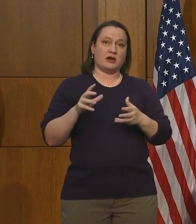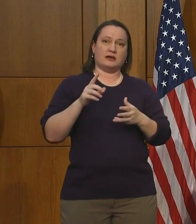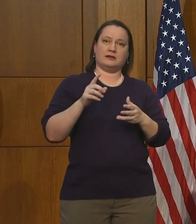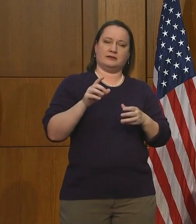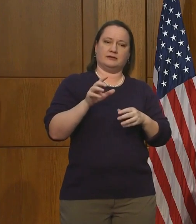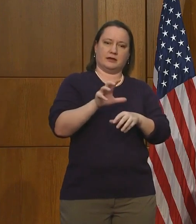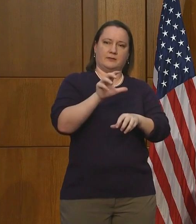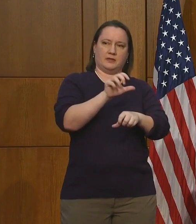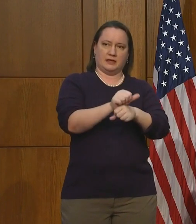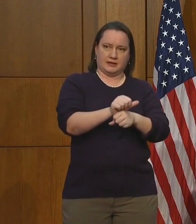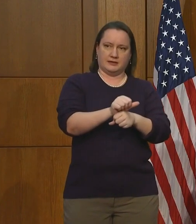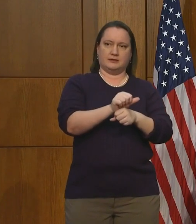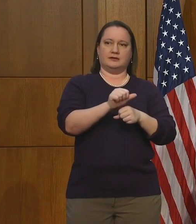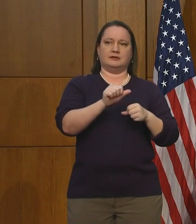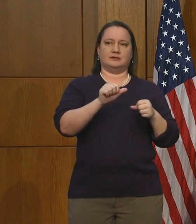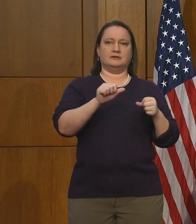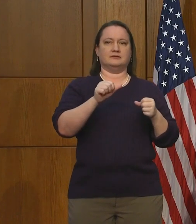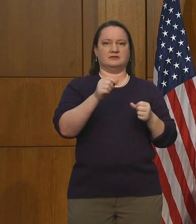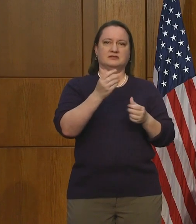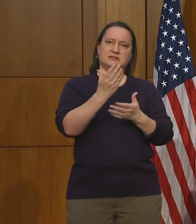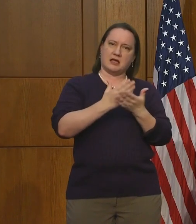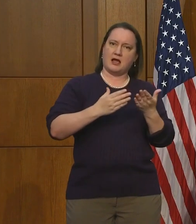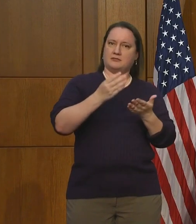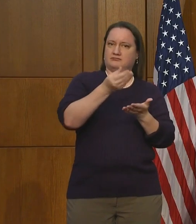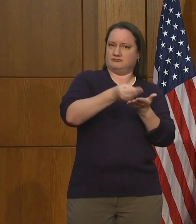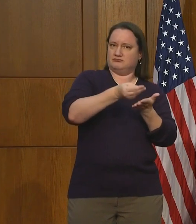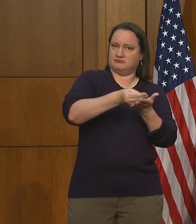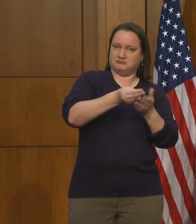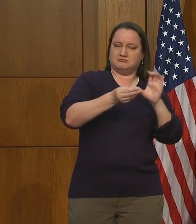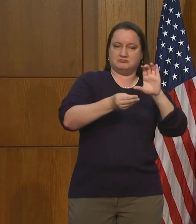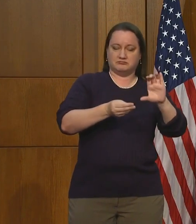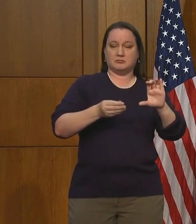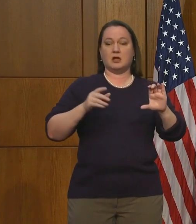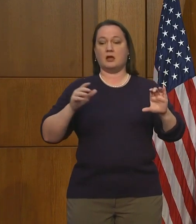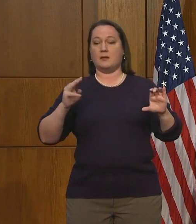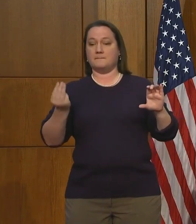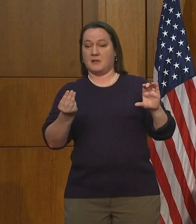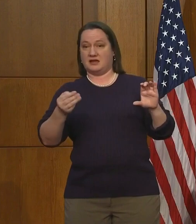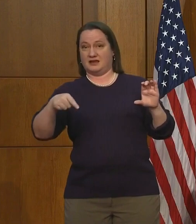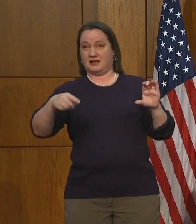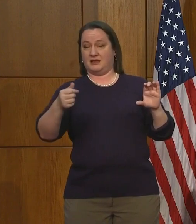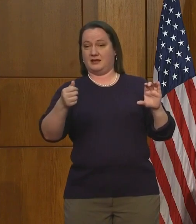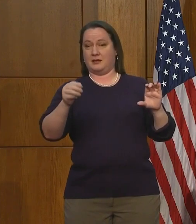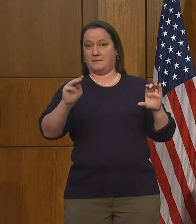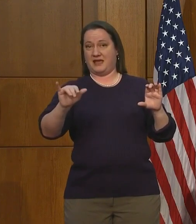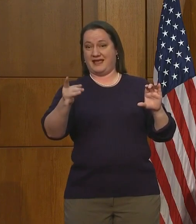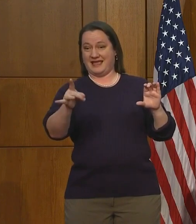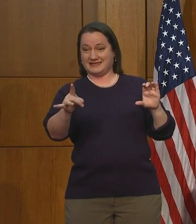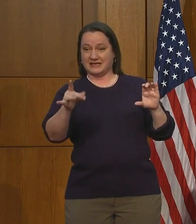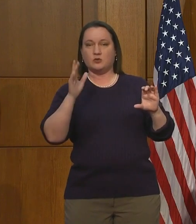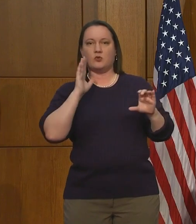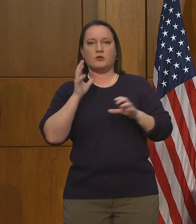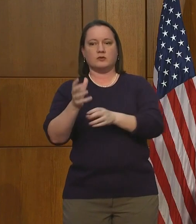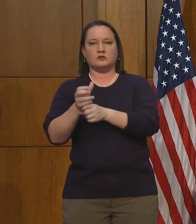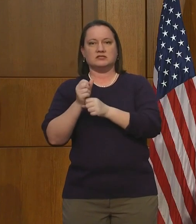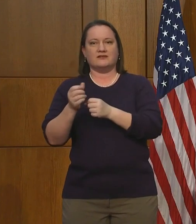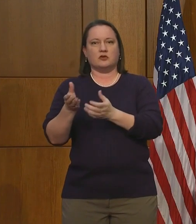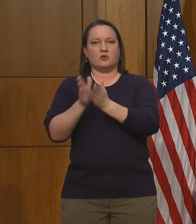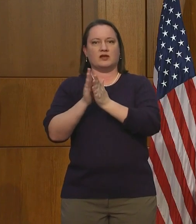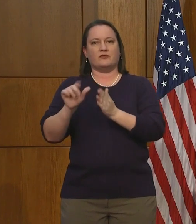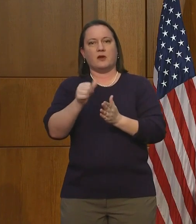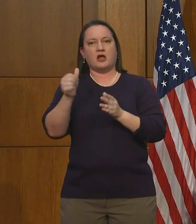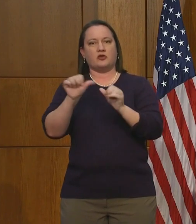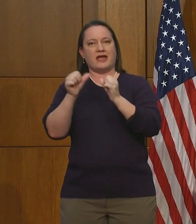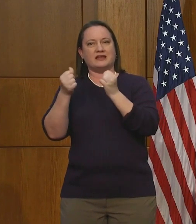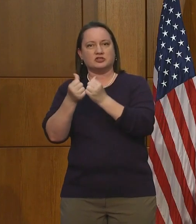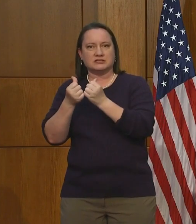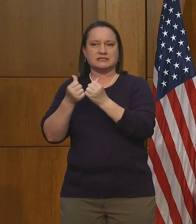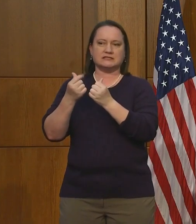SO ALTOGETHER WE ALL. ABOUT